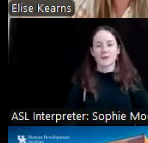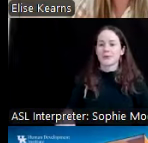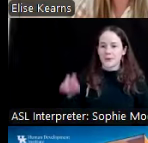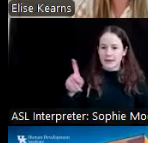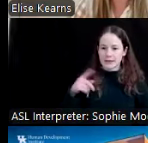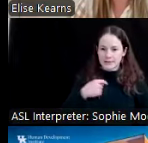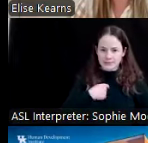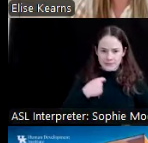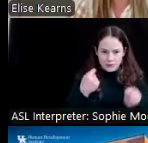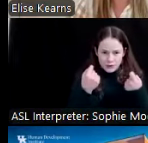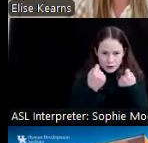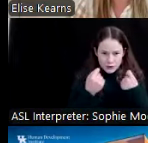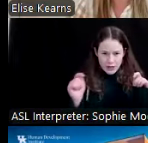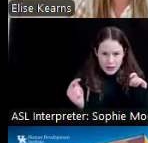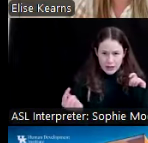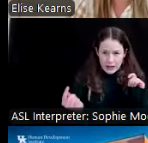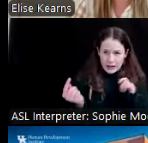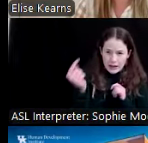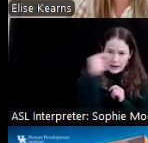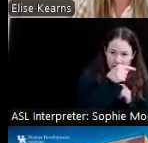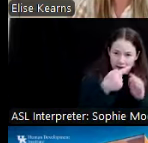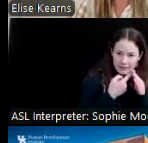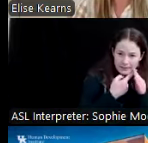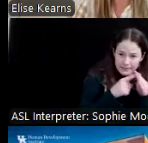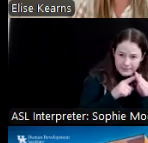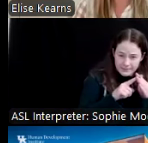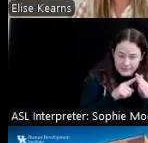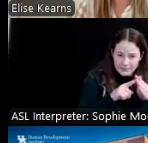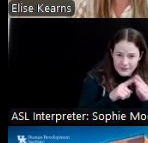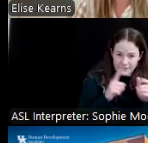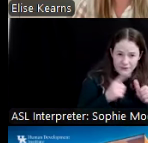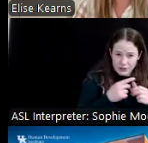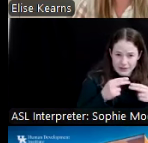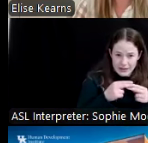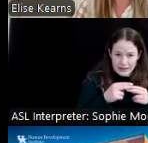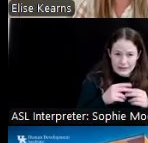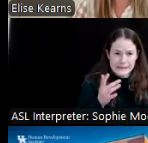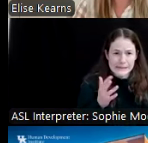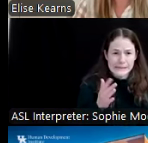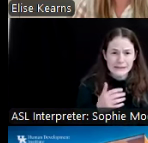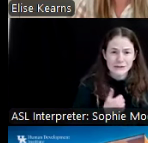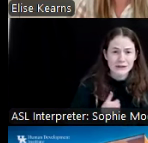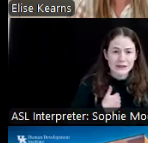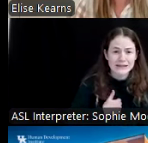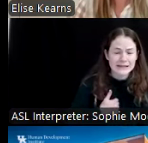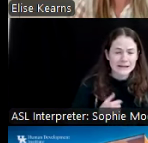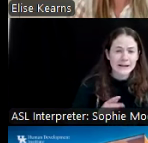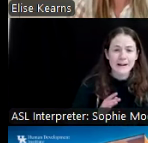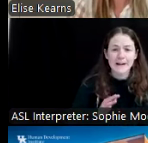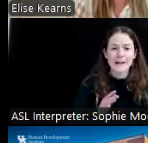get it back to the beginning. I'm sorry. Ah, bear with me.